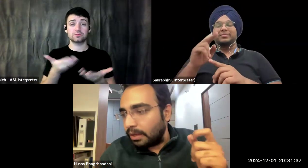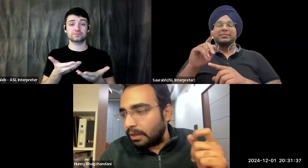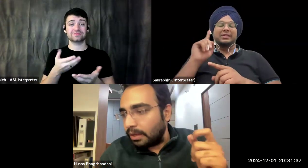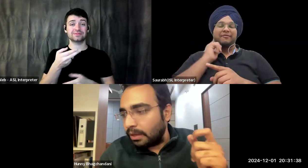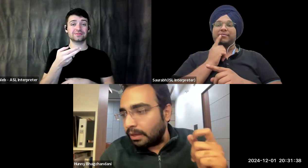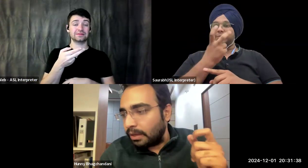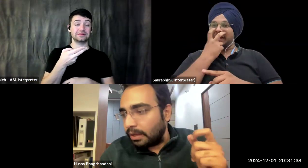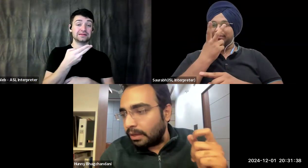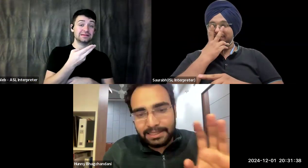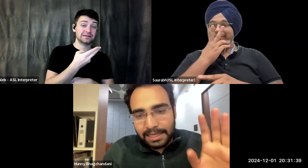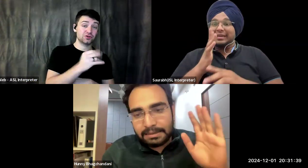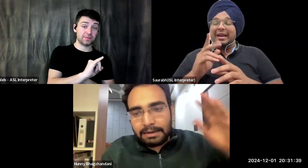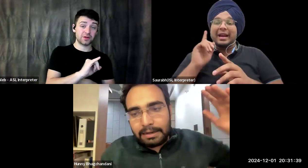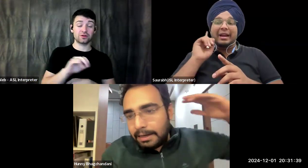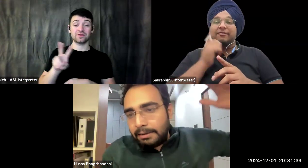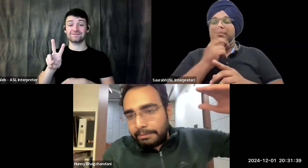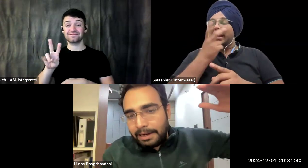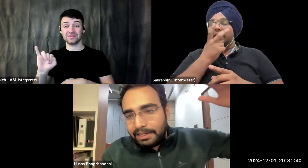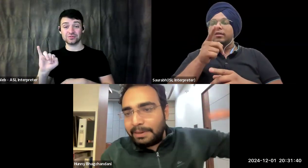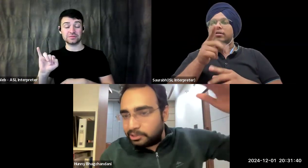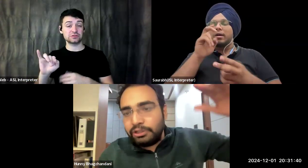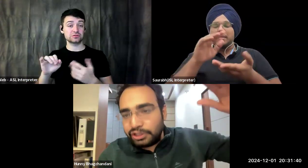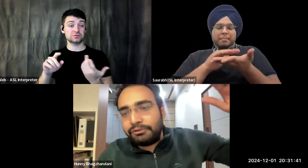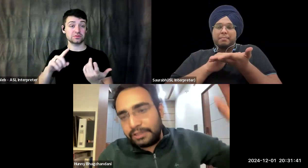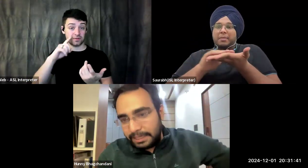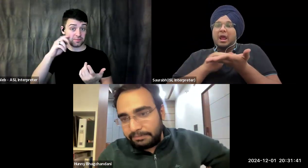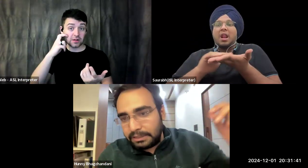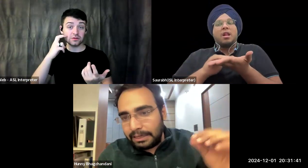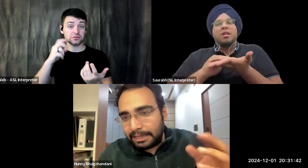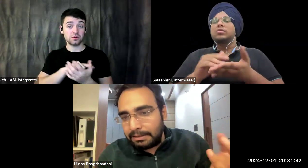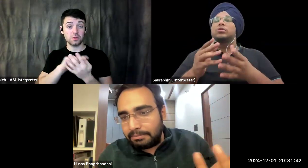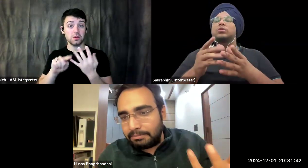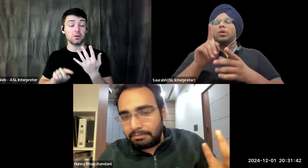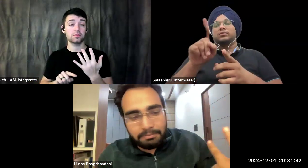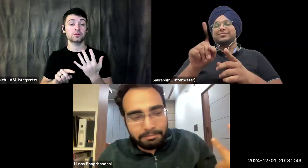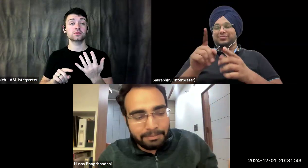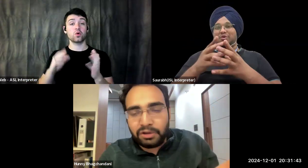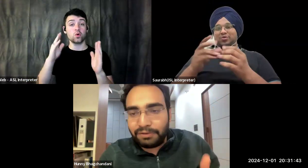So Braille is the ultimate solution for them. Like